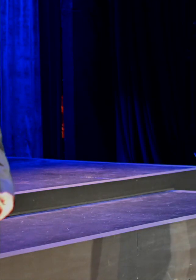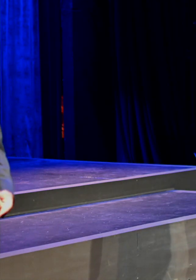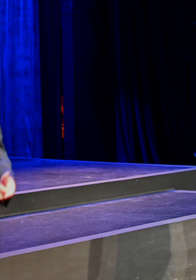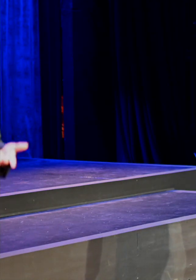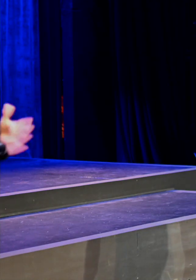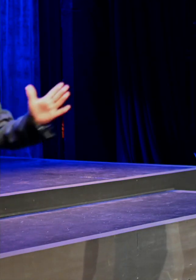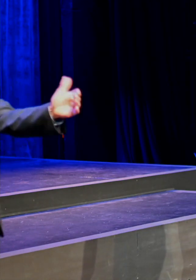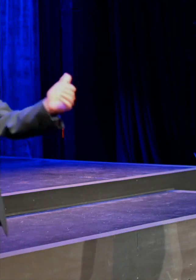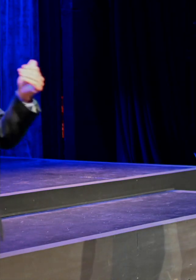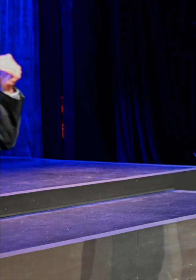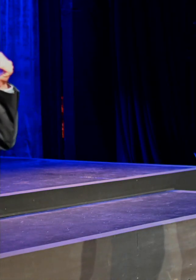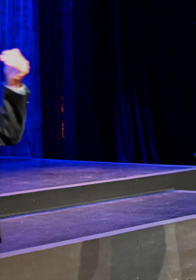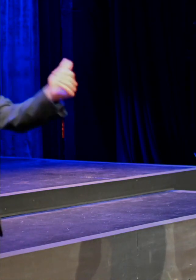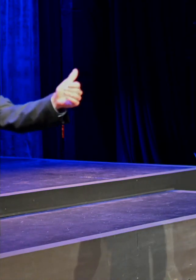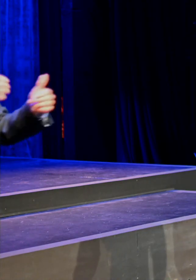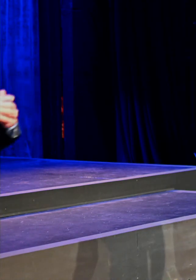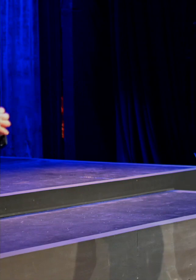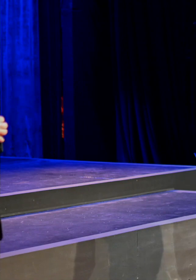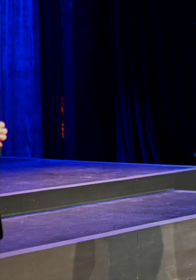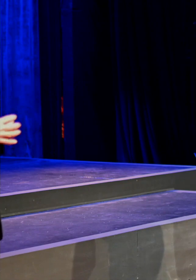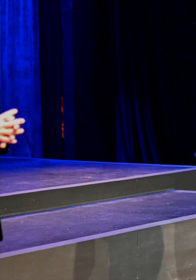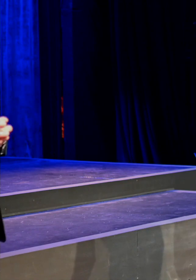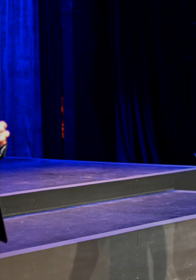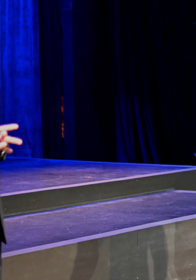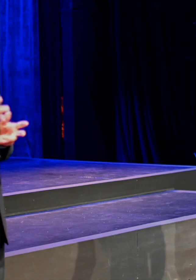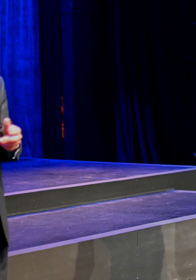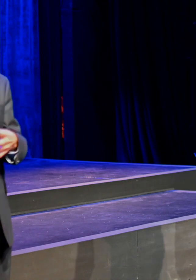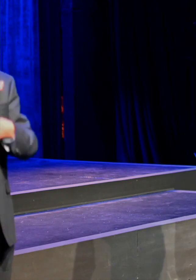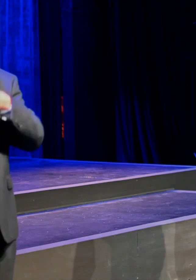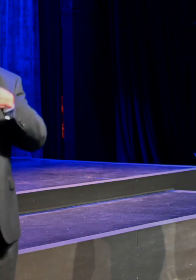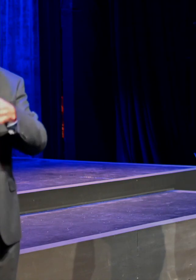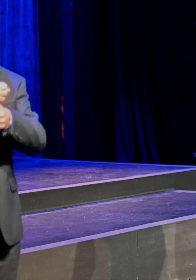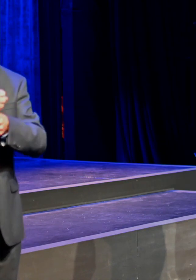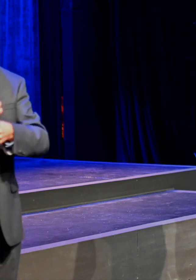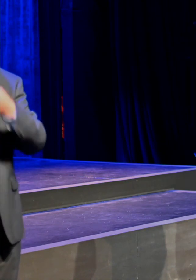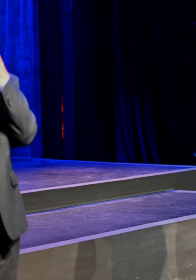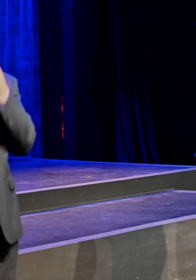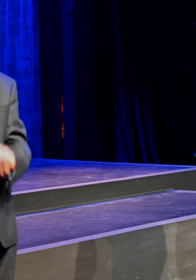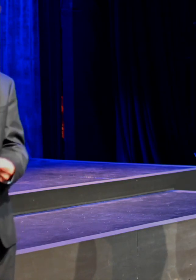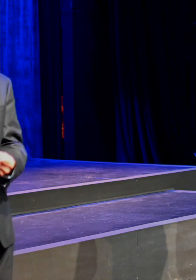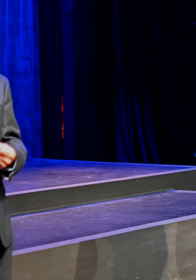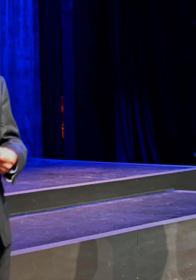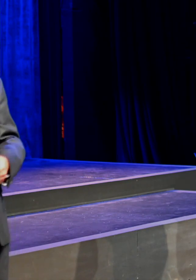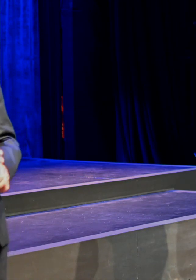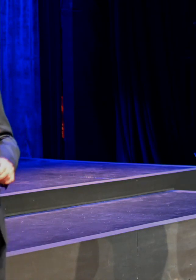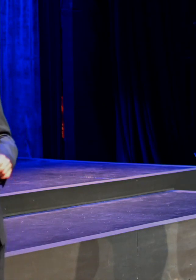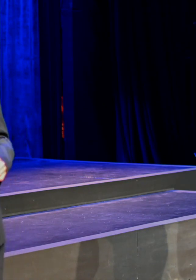of suicide but my faith was too strong and I had the deter I had the determination to live. I prayed